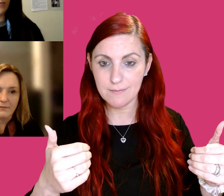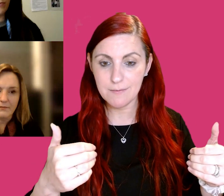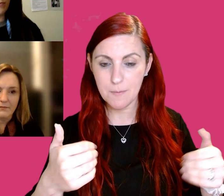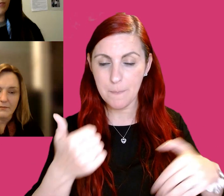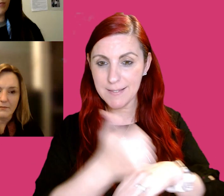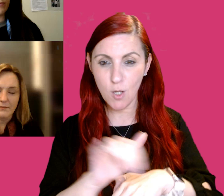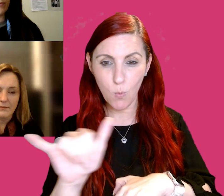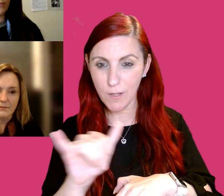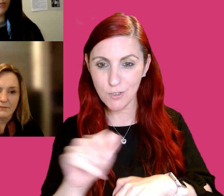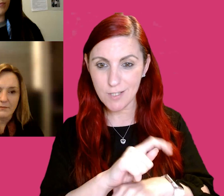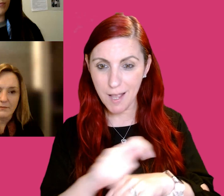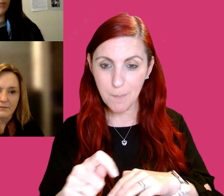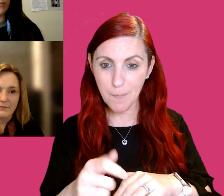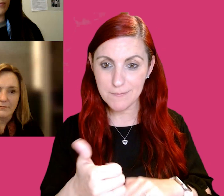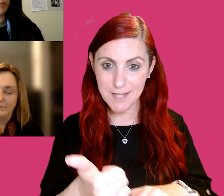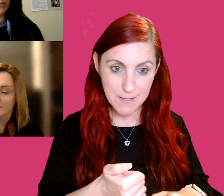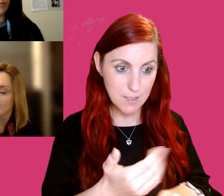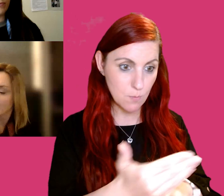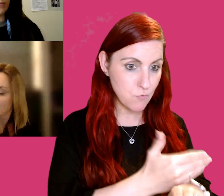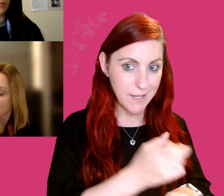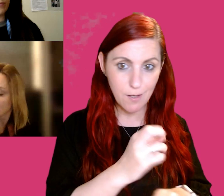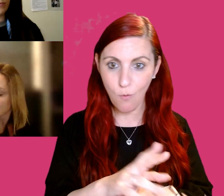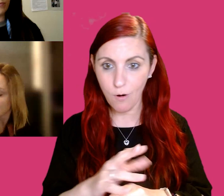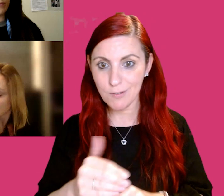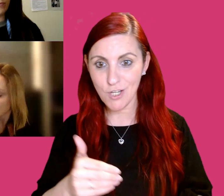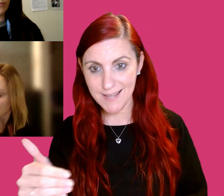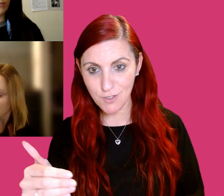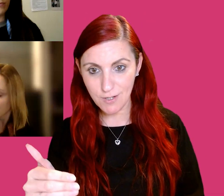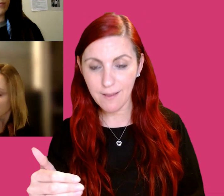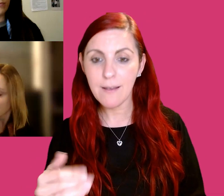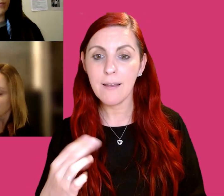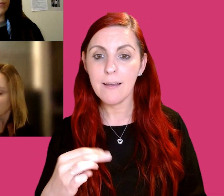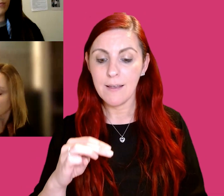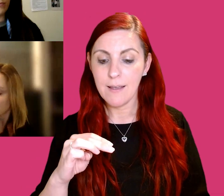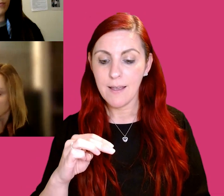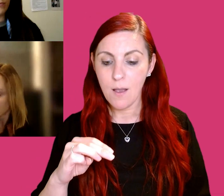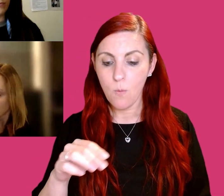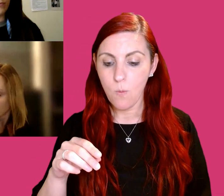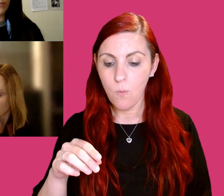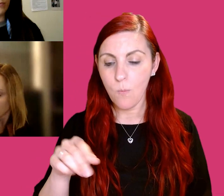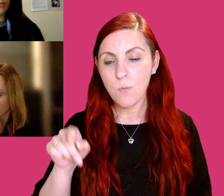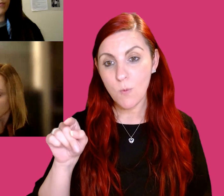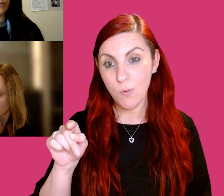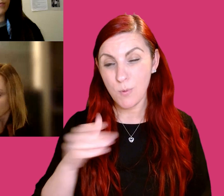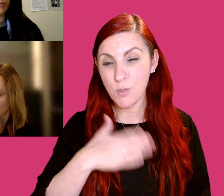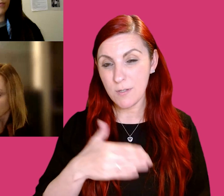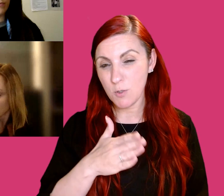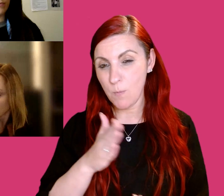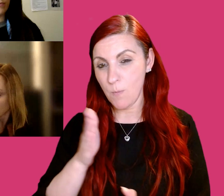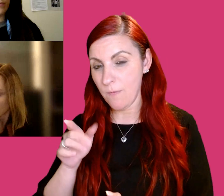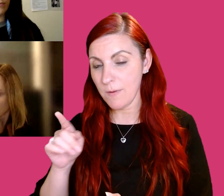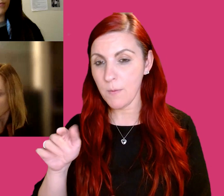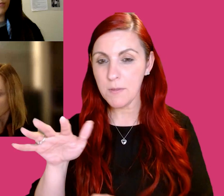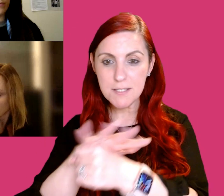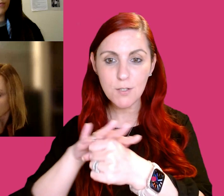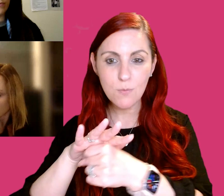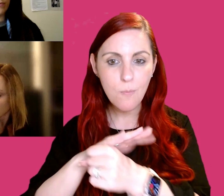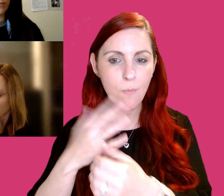weren't self-monitoring at all at the time and um so there was a situation whereby you know the the